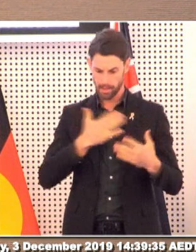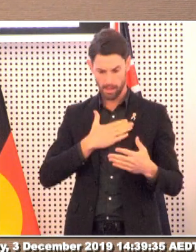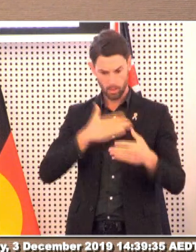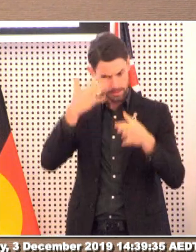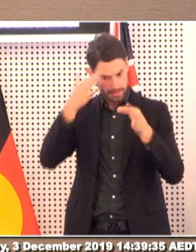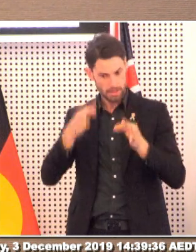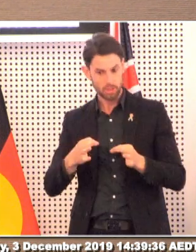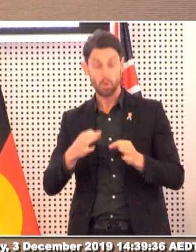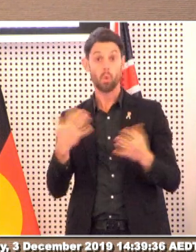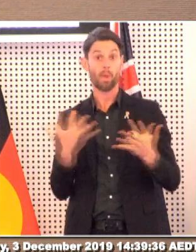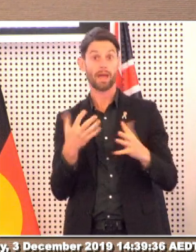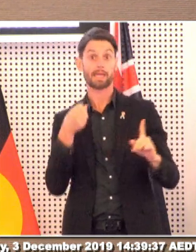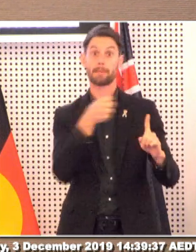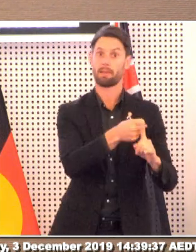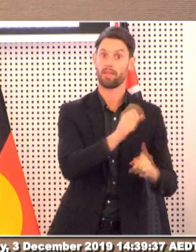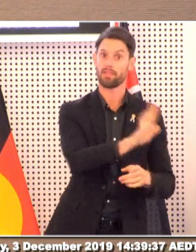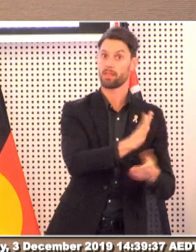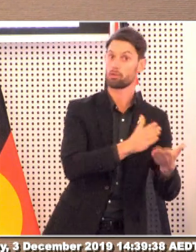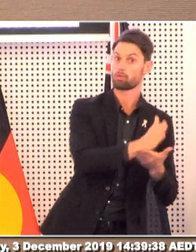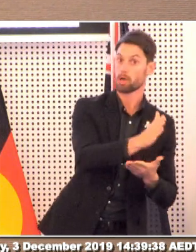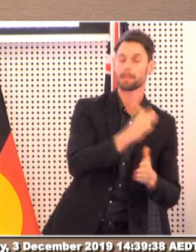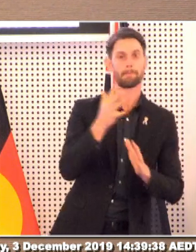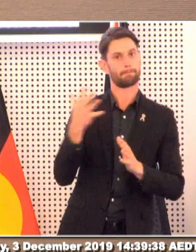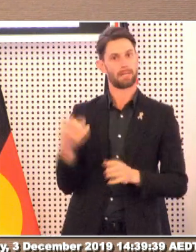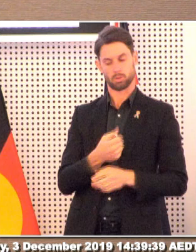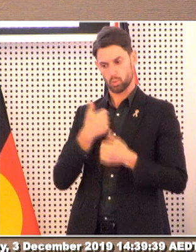rights, that they are reasonable, justified and proportionate.